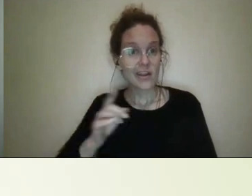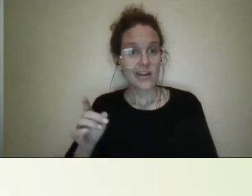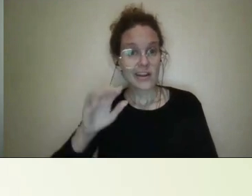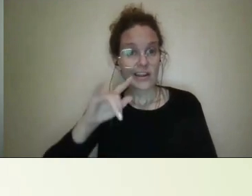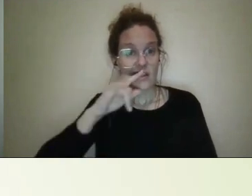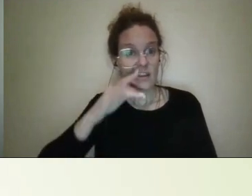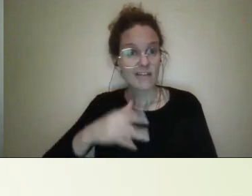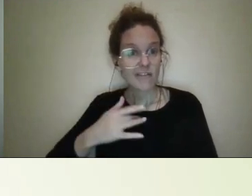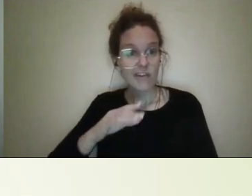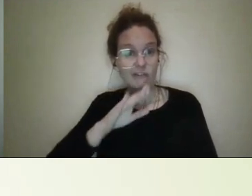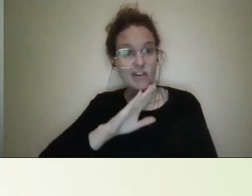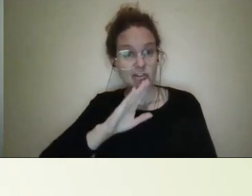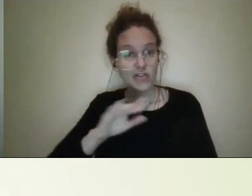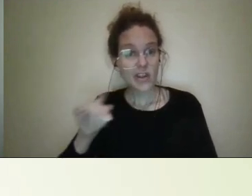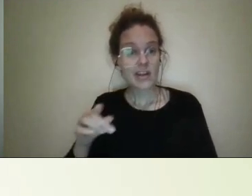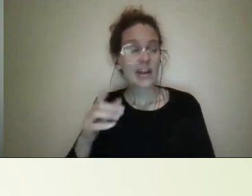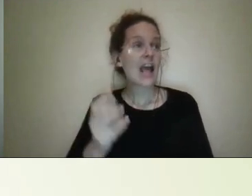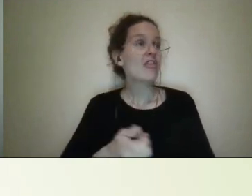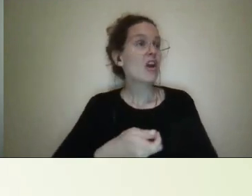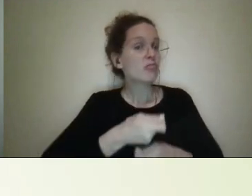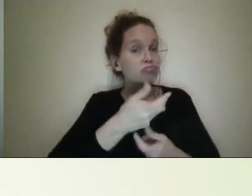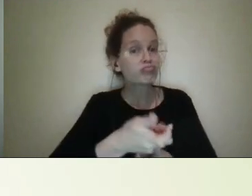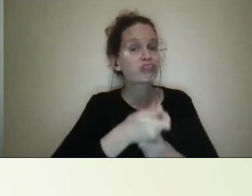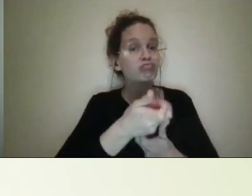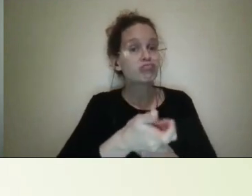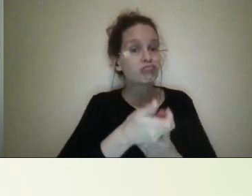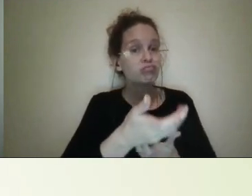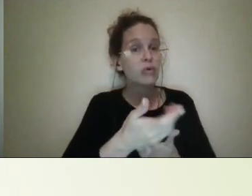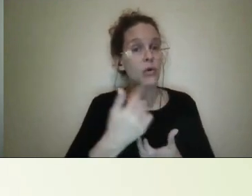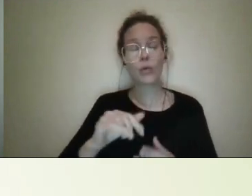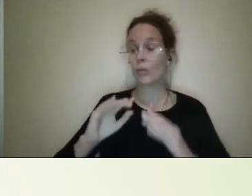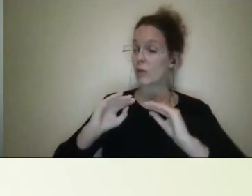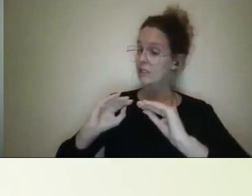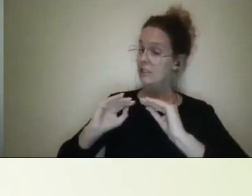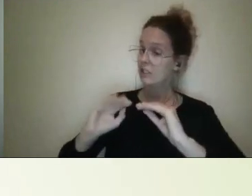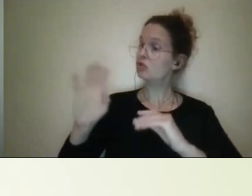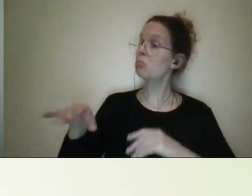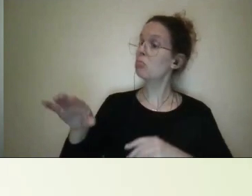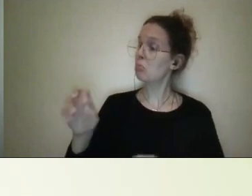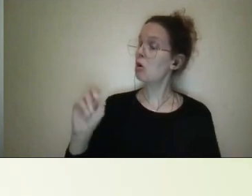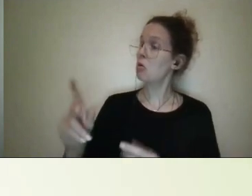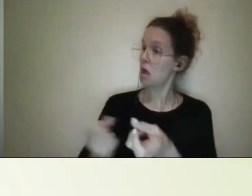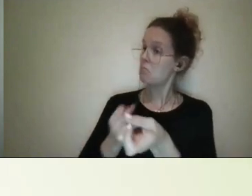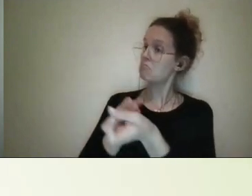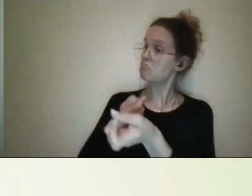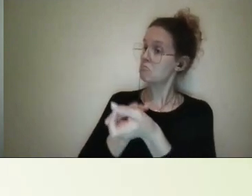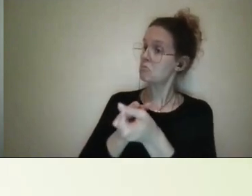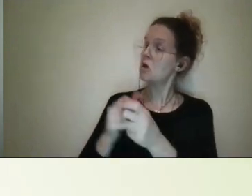they're telling you about it and we teach them, "okay, advocate. Go tell your teacher,